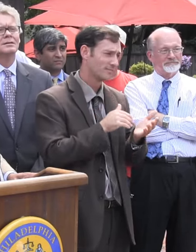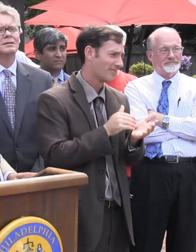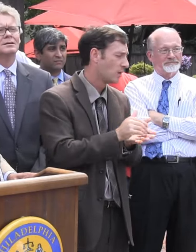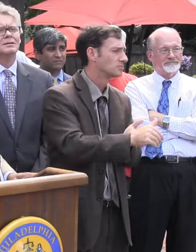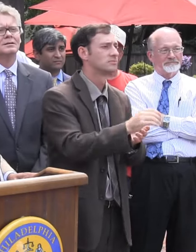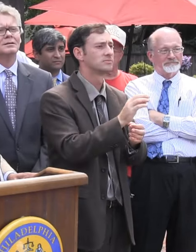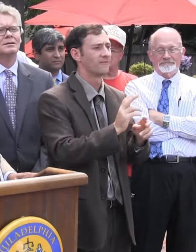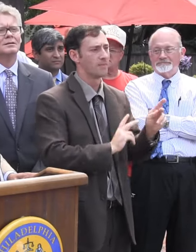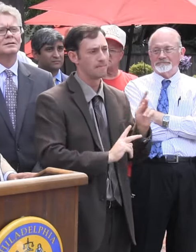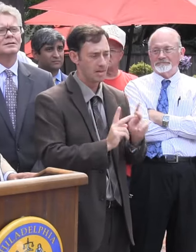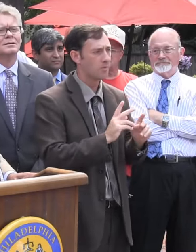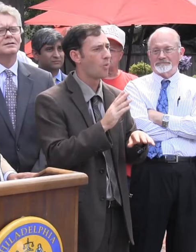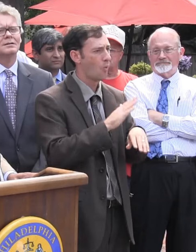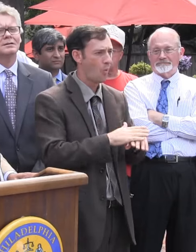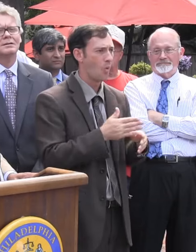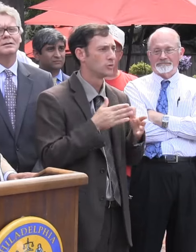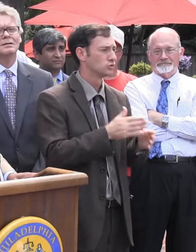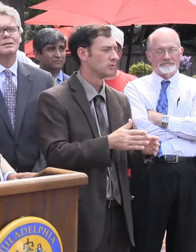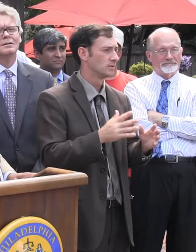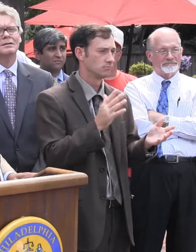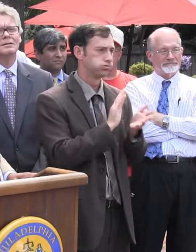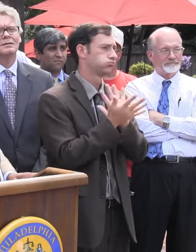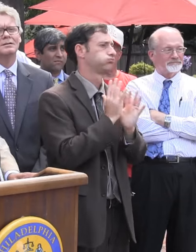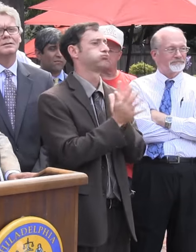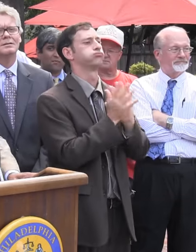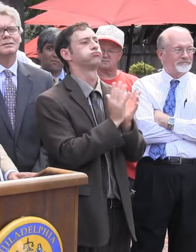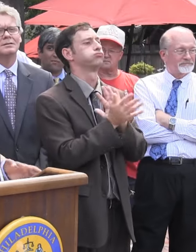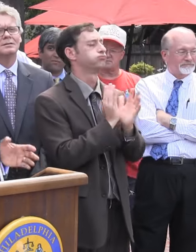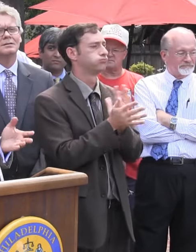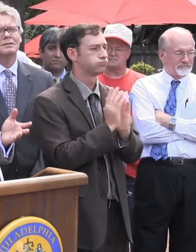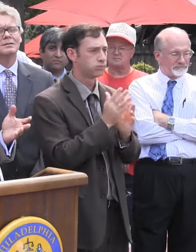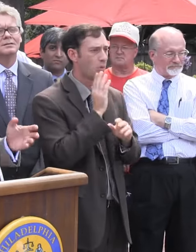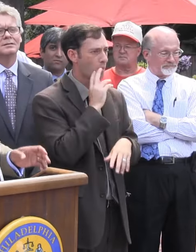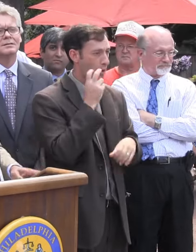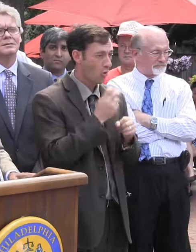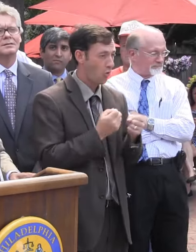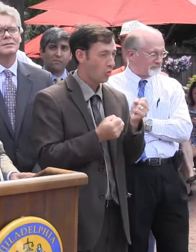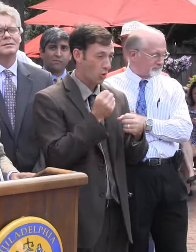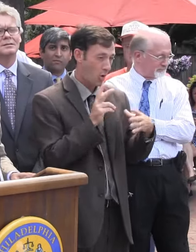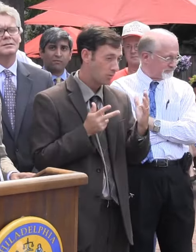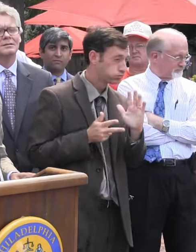people on the streets. And just it will be difficult for a car to make it through, it